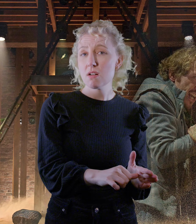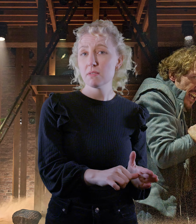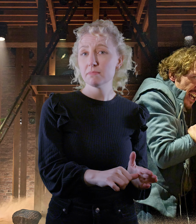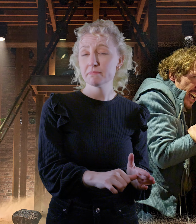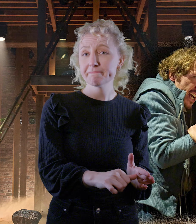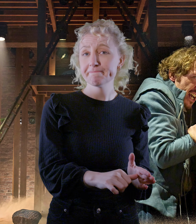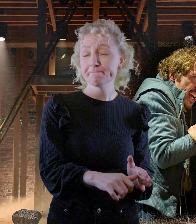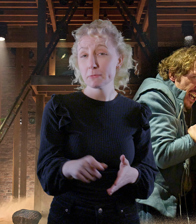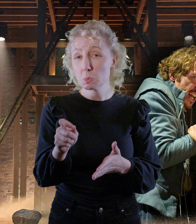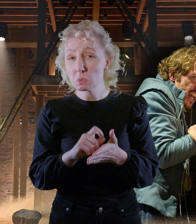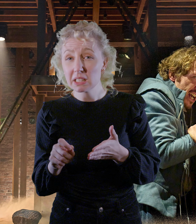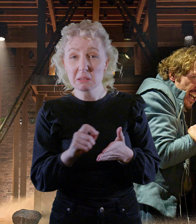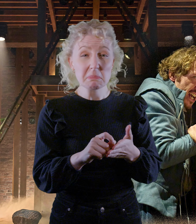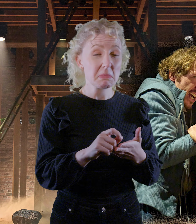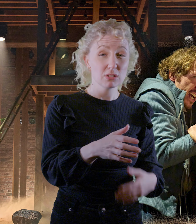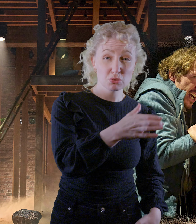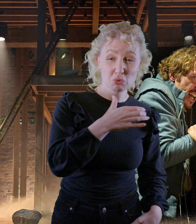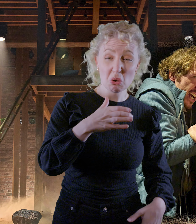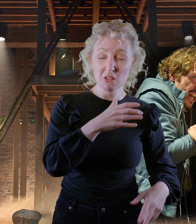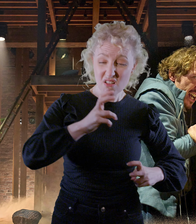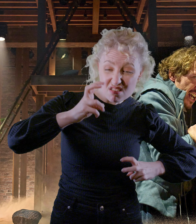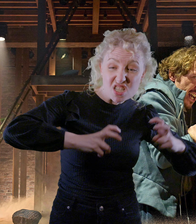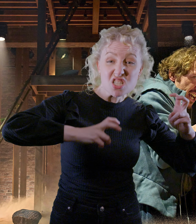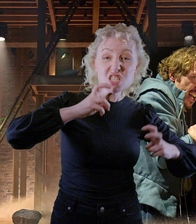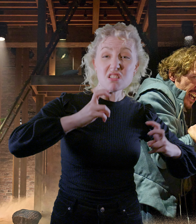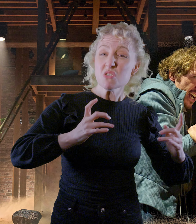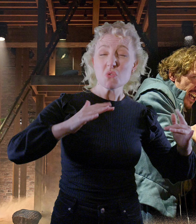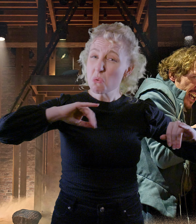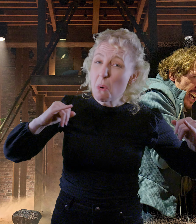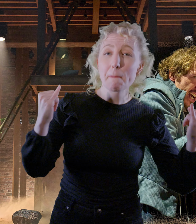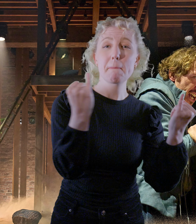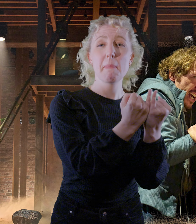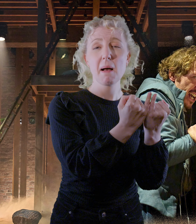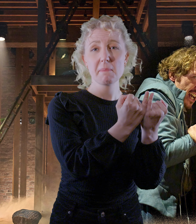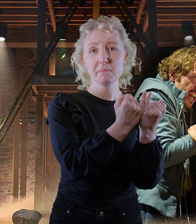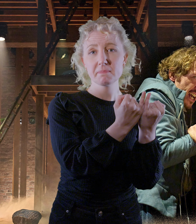William and his father argue and things soon escalate into a physical fight.